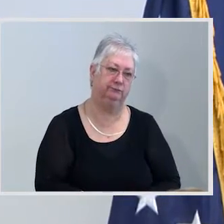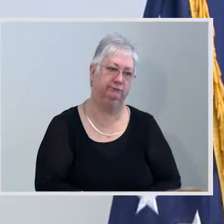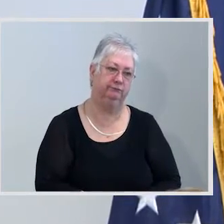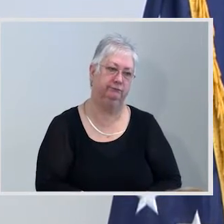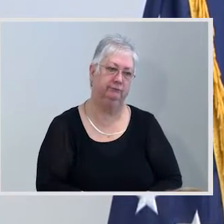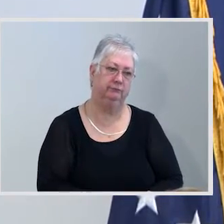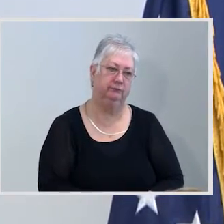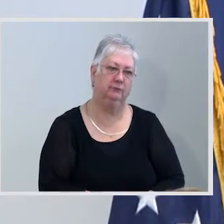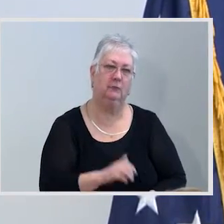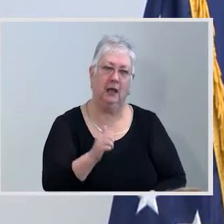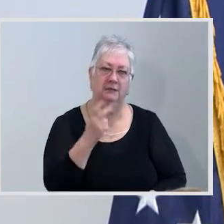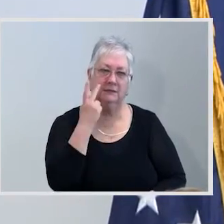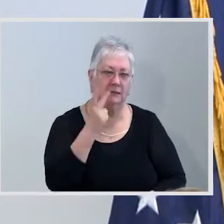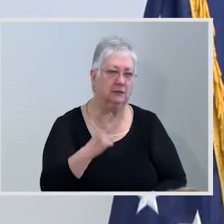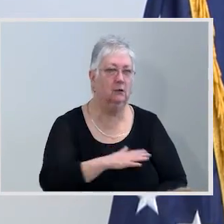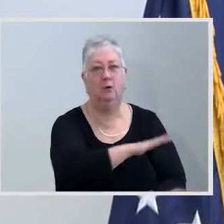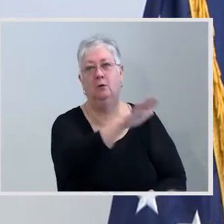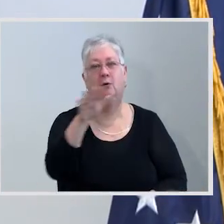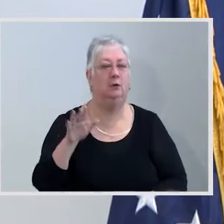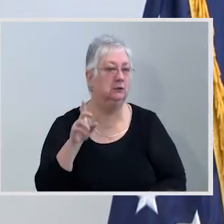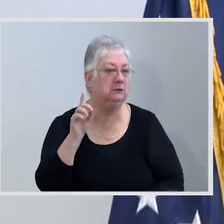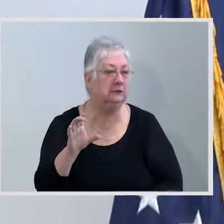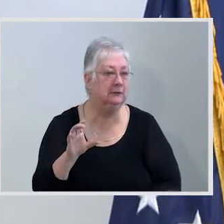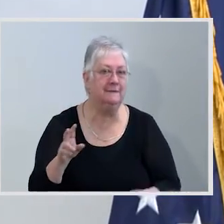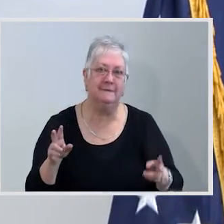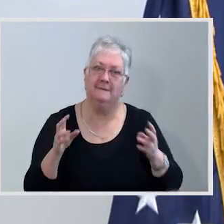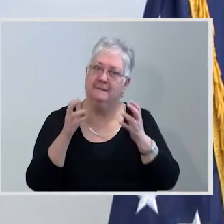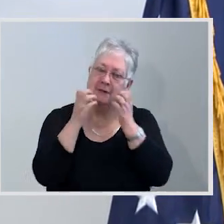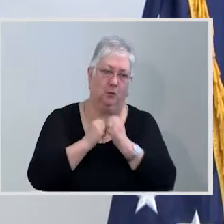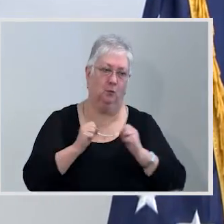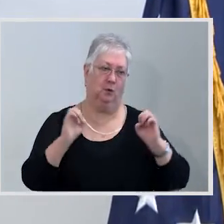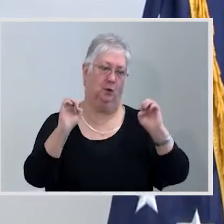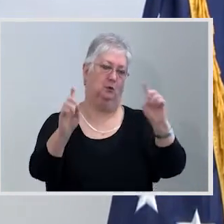AND WE KNOW WE CAN'T TALK ABOUT PUBLIC SAFETY AND OUR ECONOMY